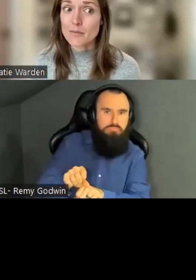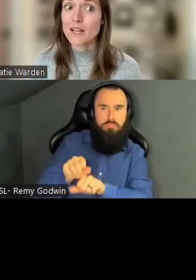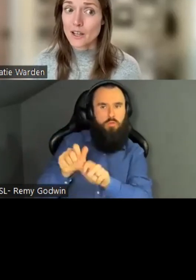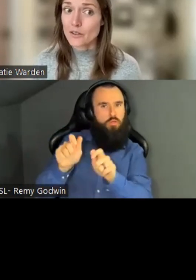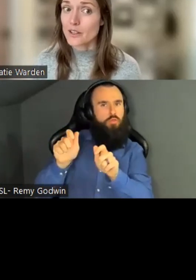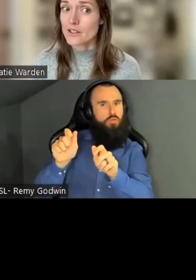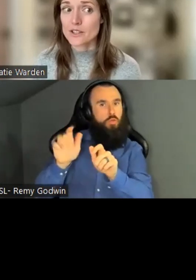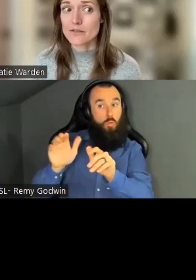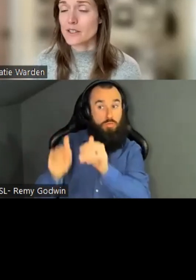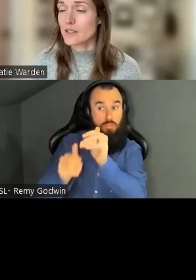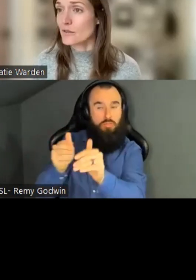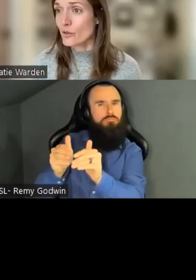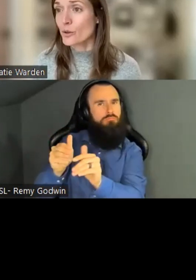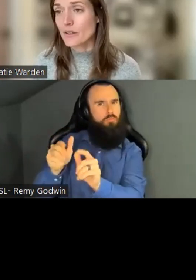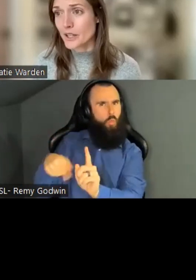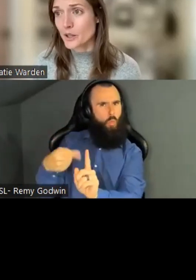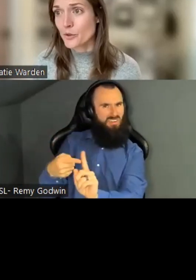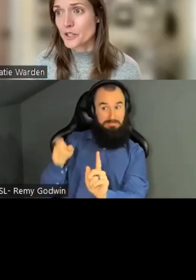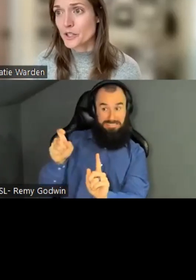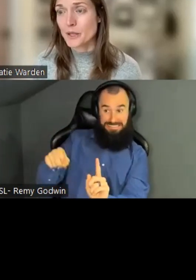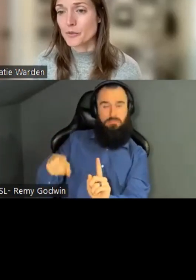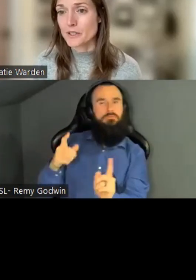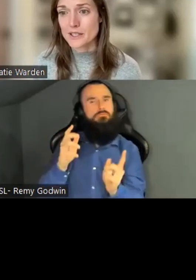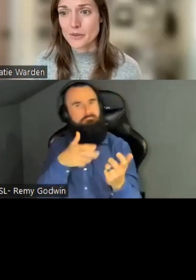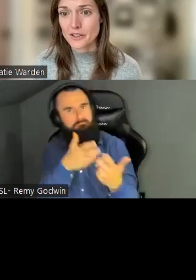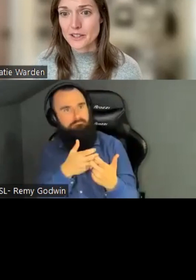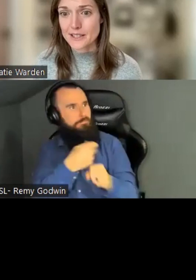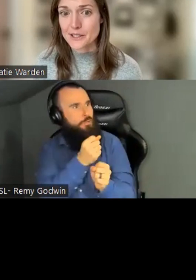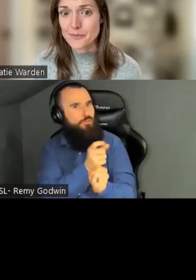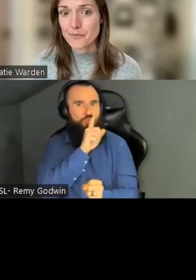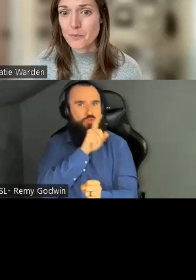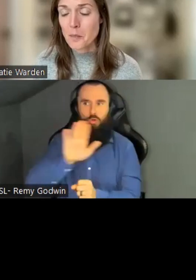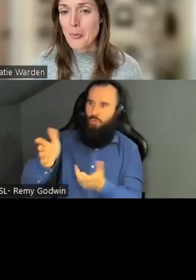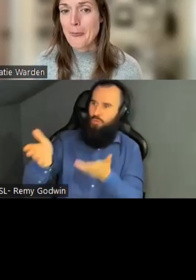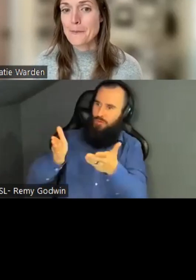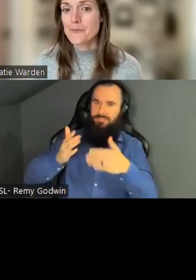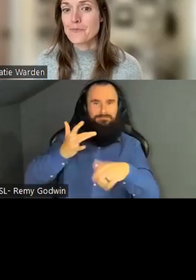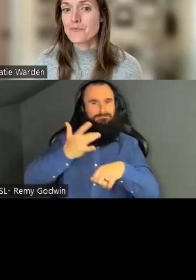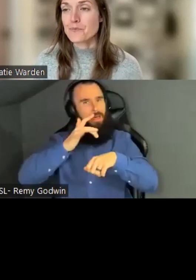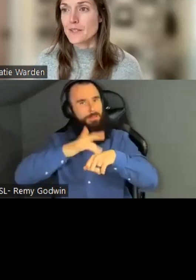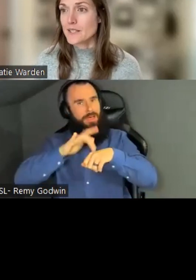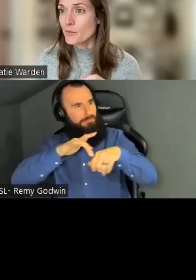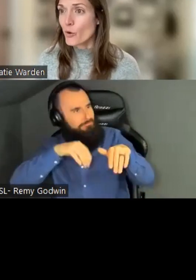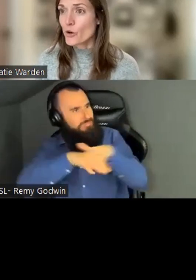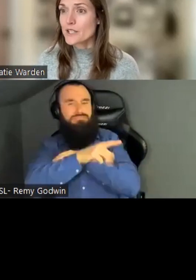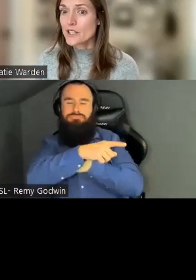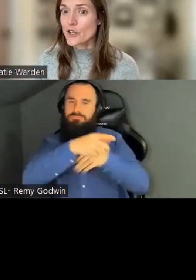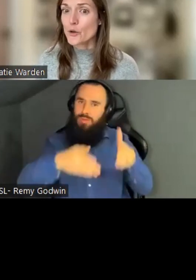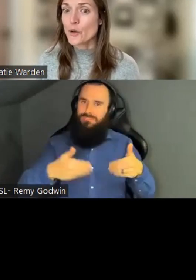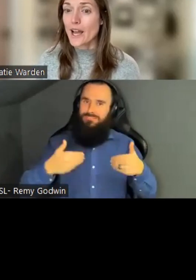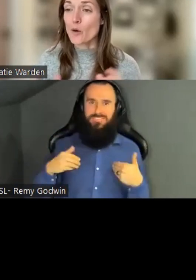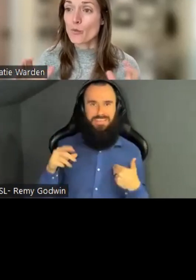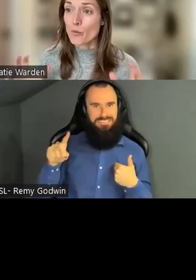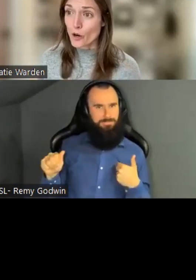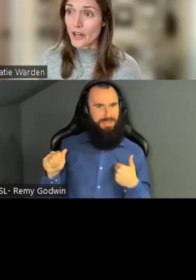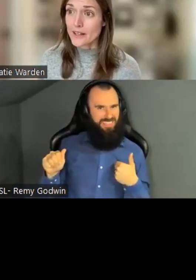to make healthcare services fully available to people with disabilities. It's important to note how broad